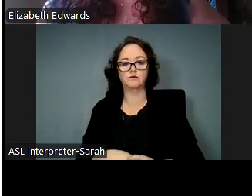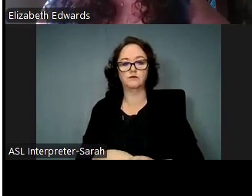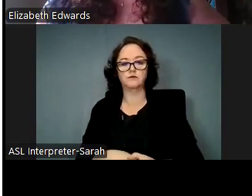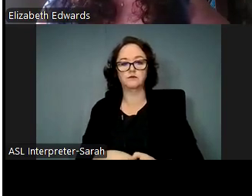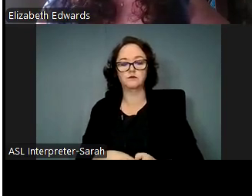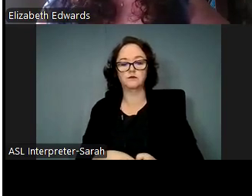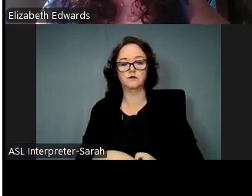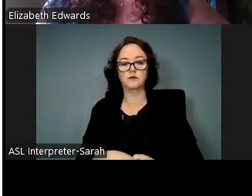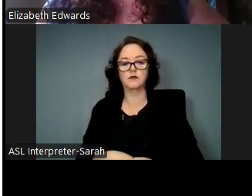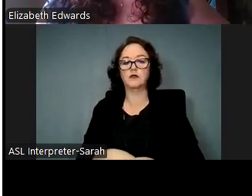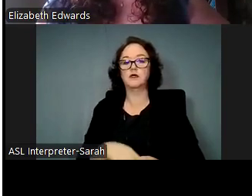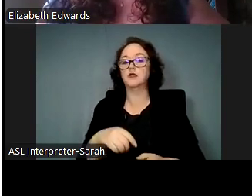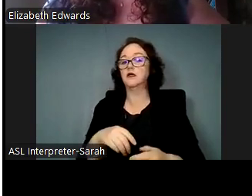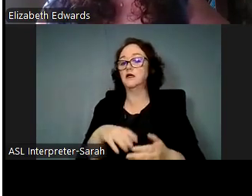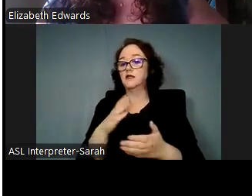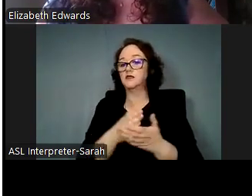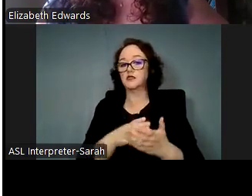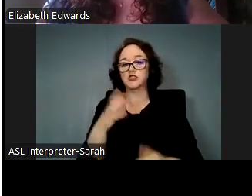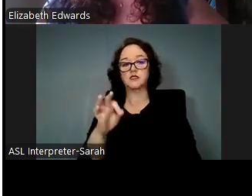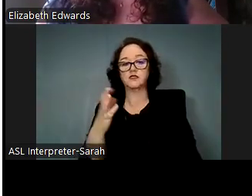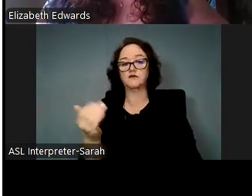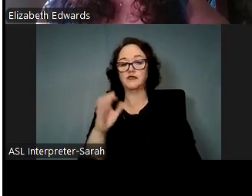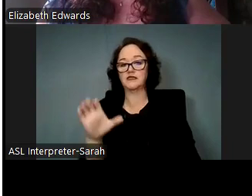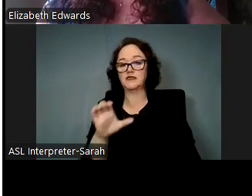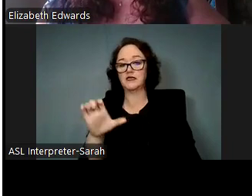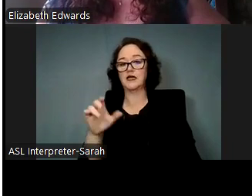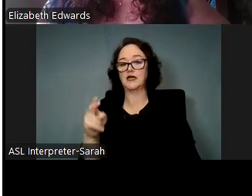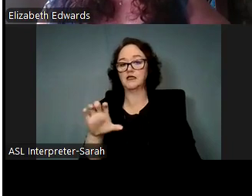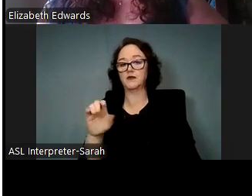Section 1915(c) HCBS Waivers," a guide for common issues that I